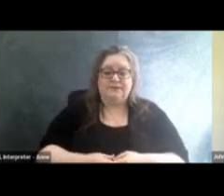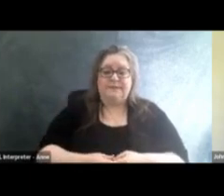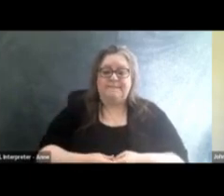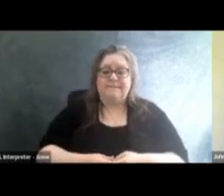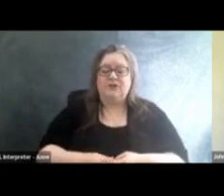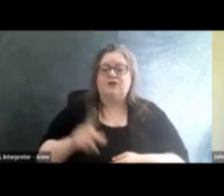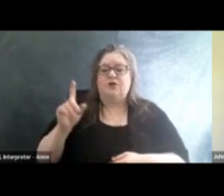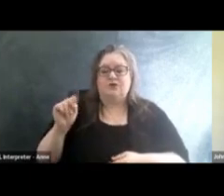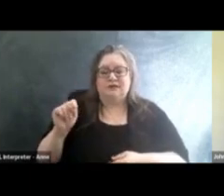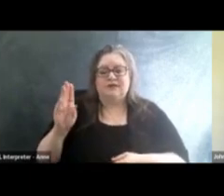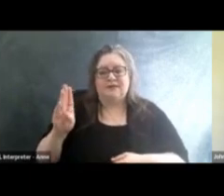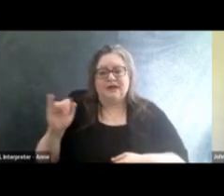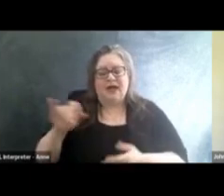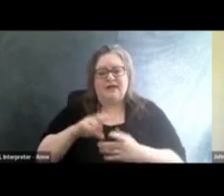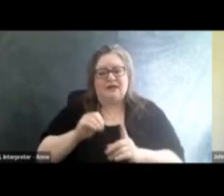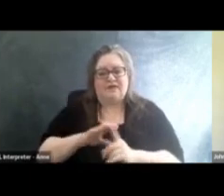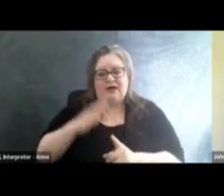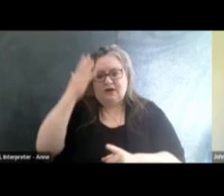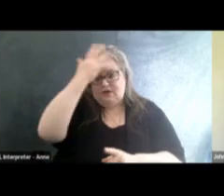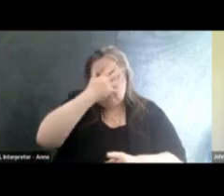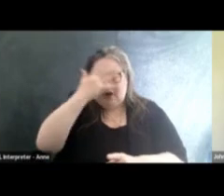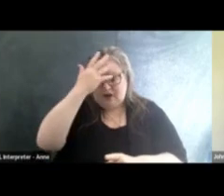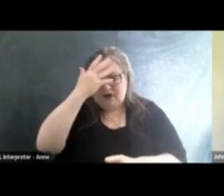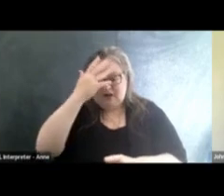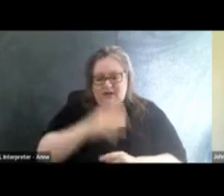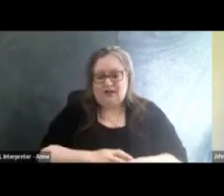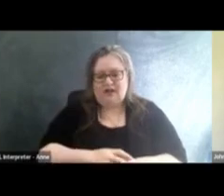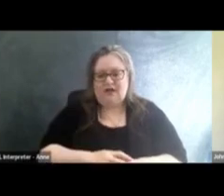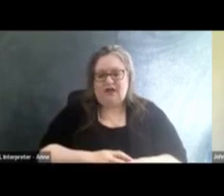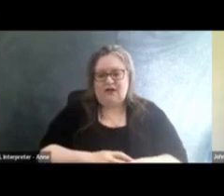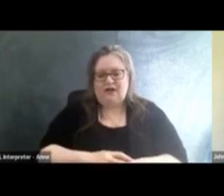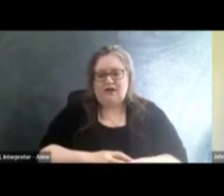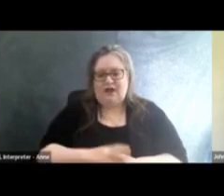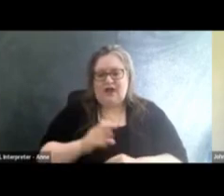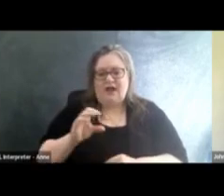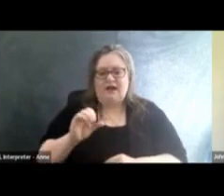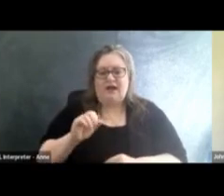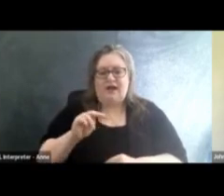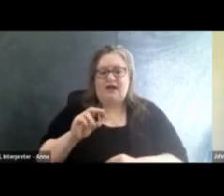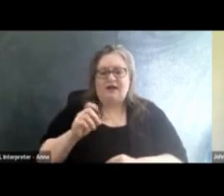brain injury is affecting these frontal areas, and anoxia hypoxia also affects these